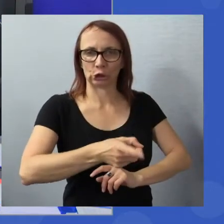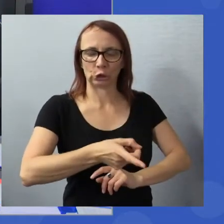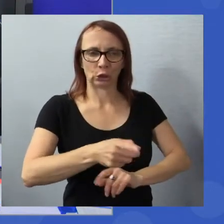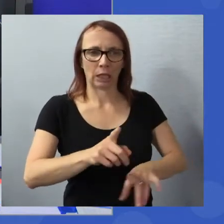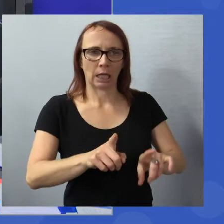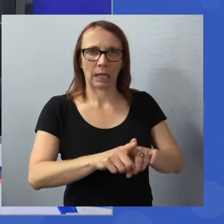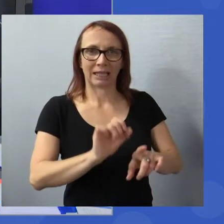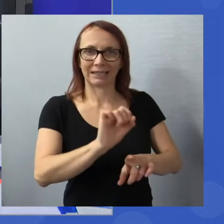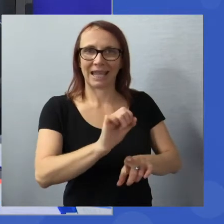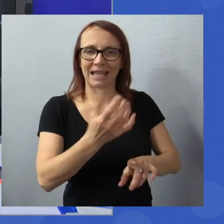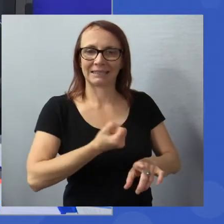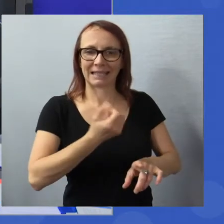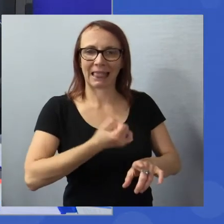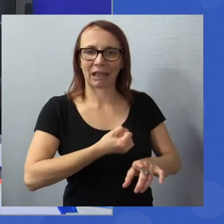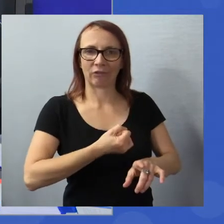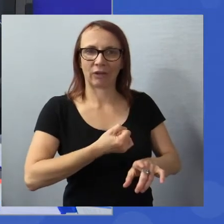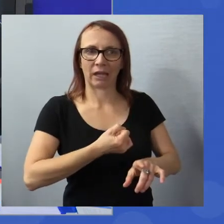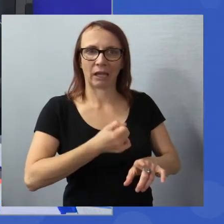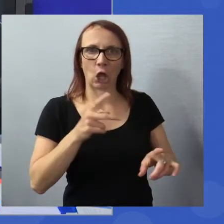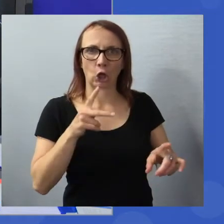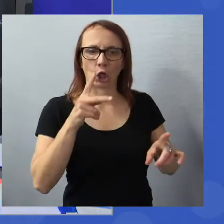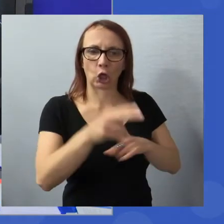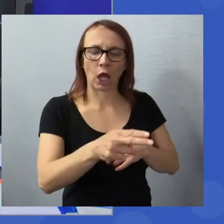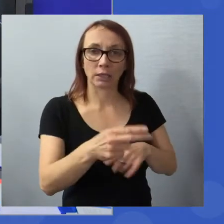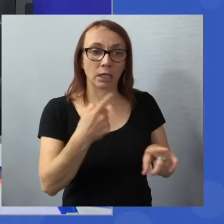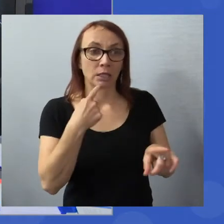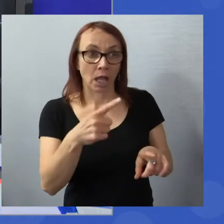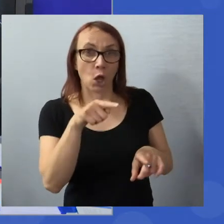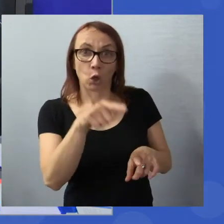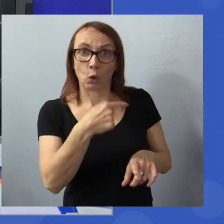their salary and say well you didn't you did you promised as this you haven't